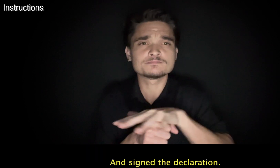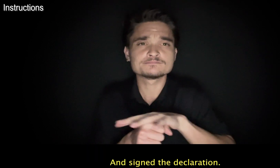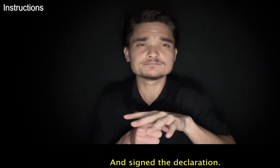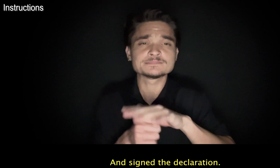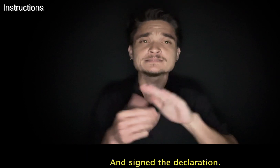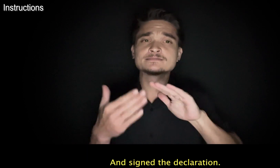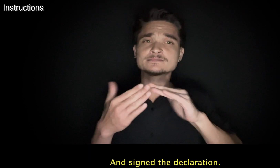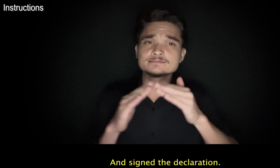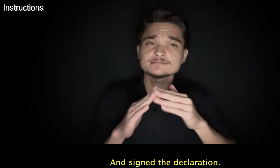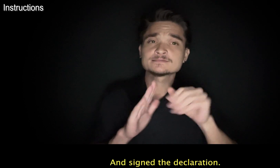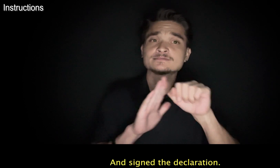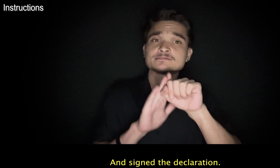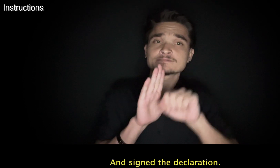And signed the declaration.